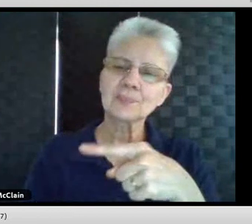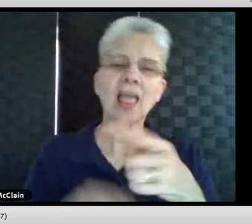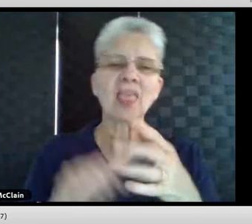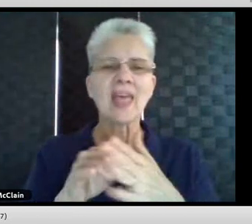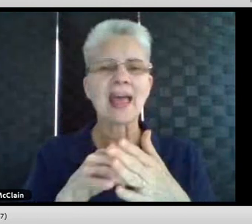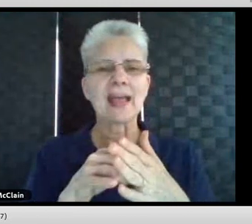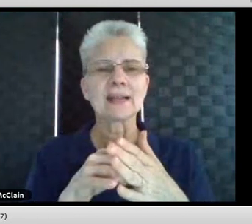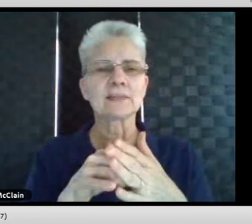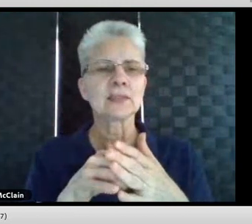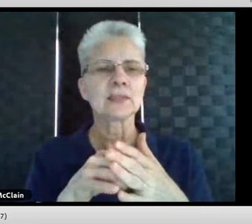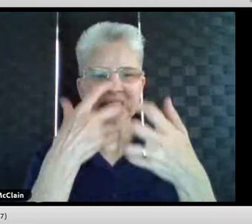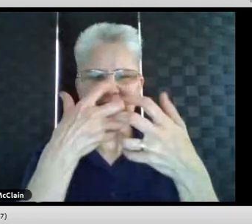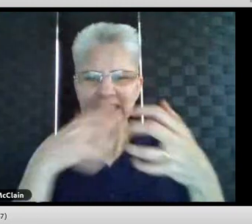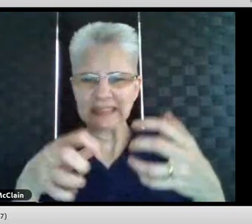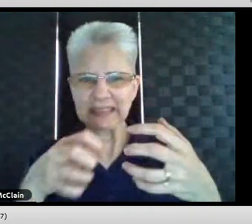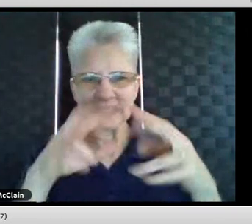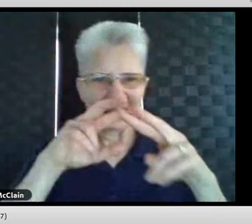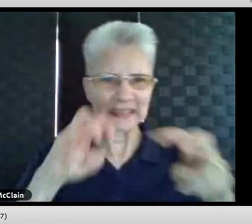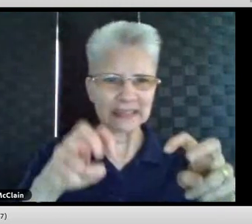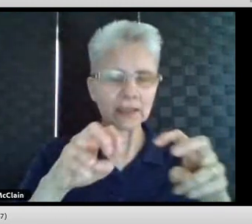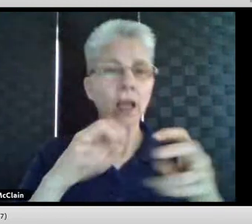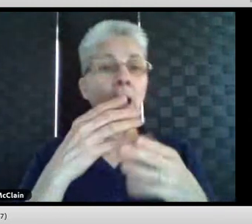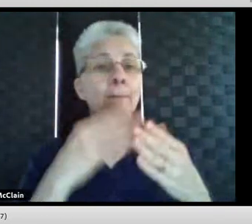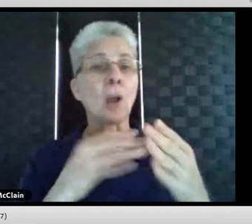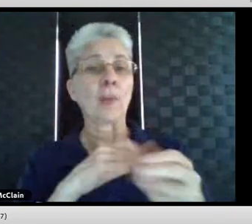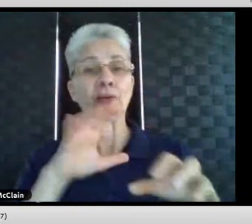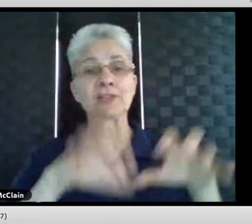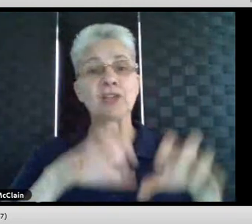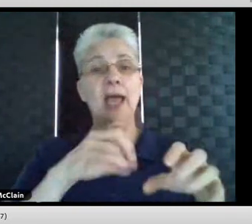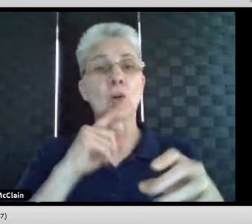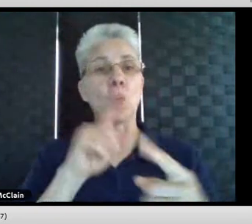whether it's a chat or even if it's an in-person situation